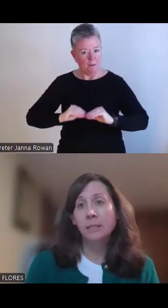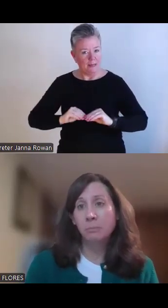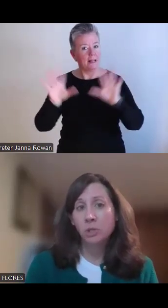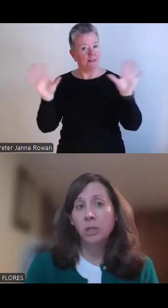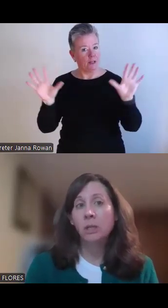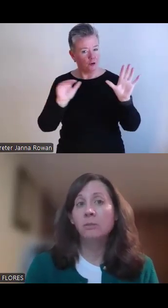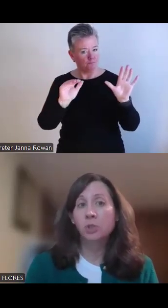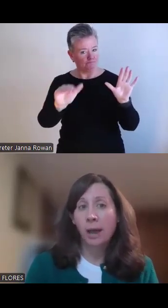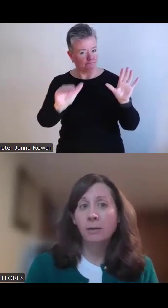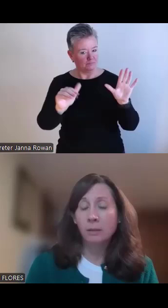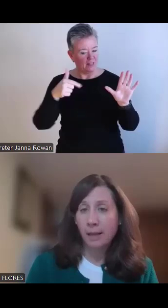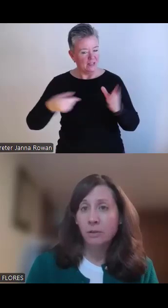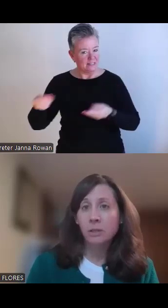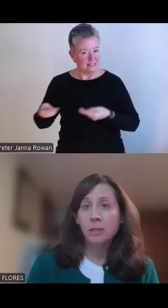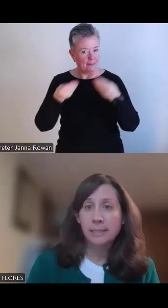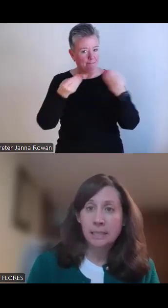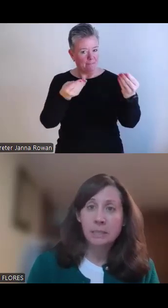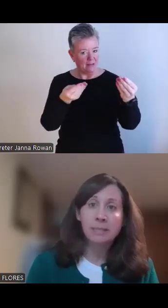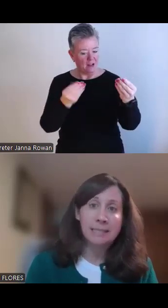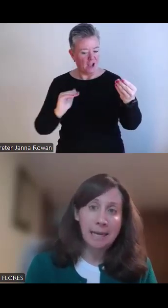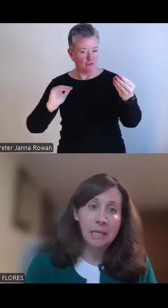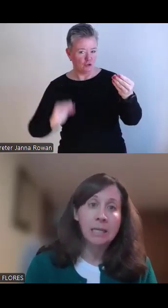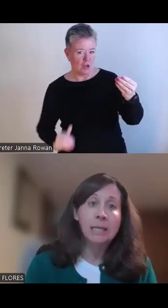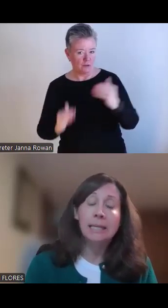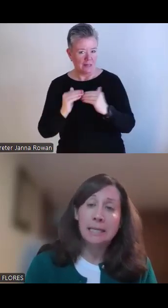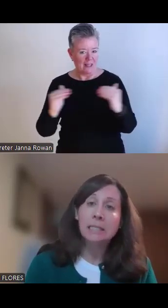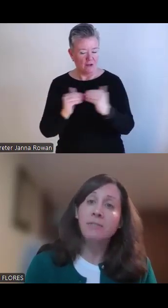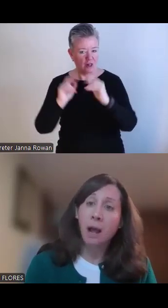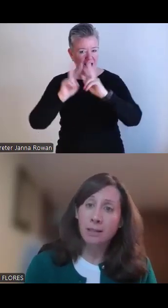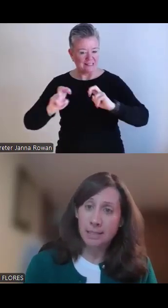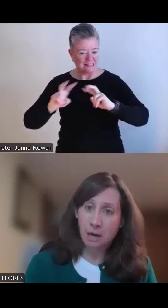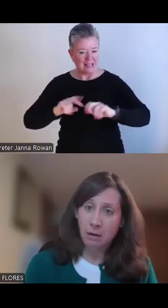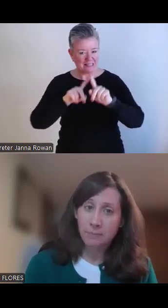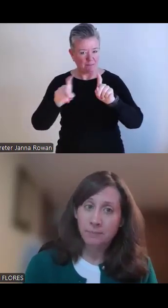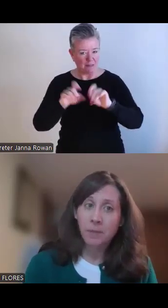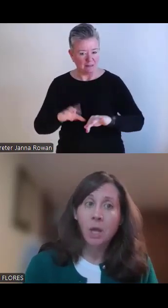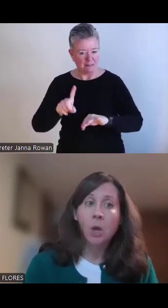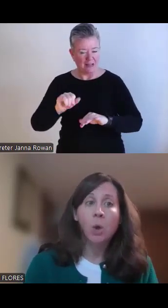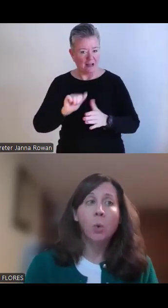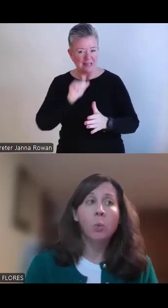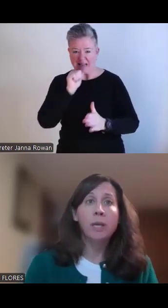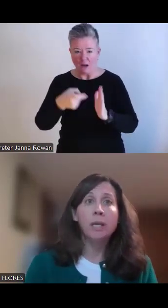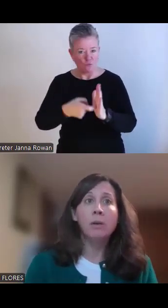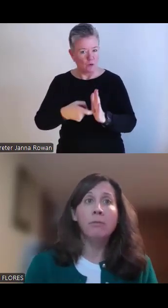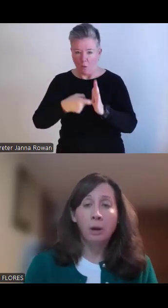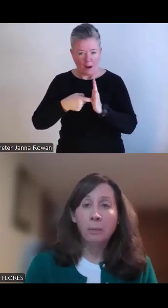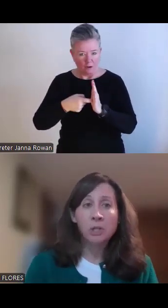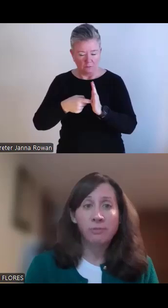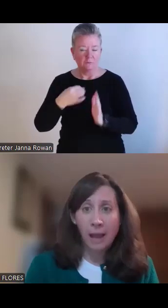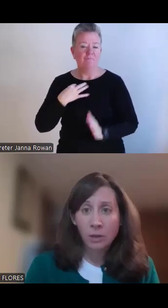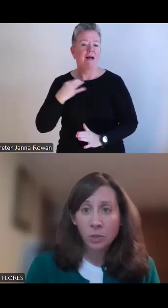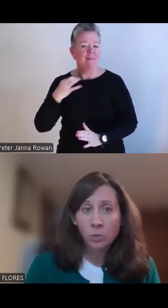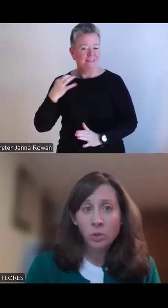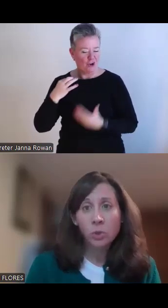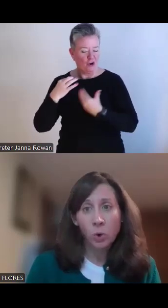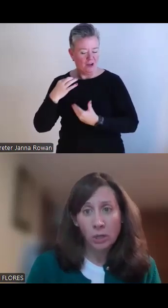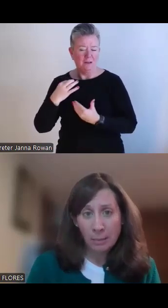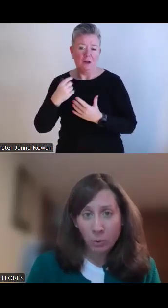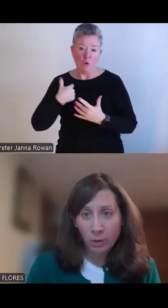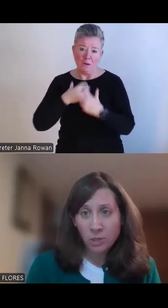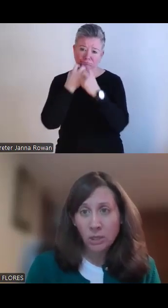the submission of child-level assessment data is voluntary. We very much value your collaboration